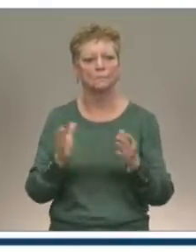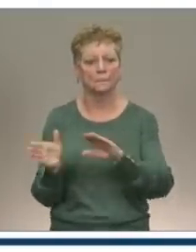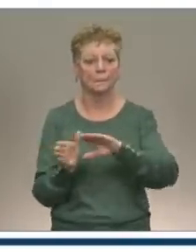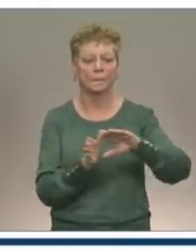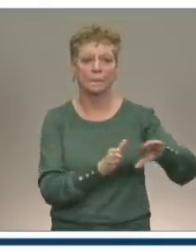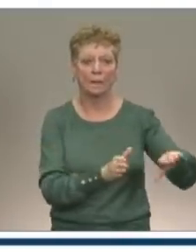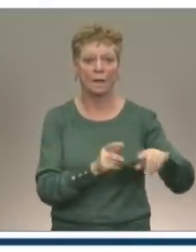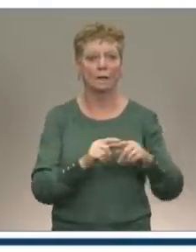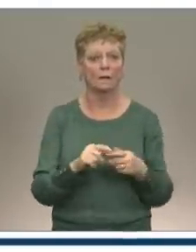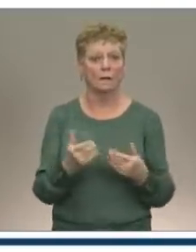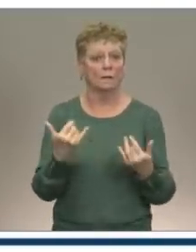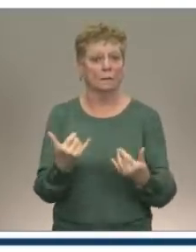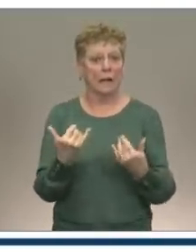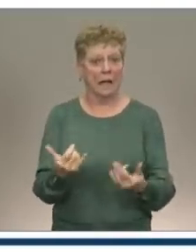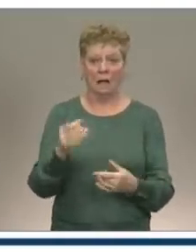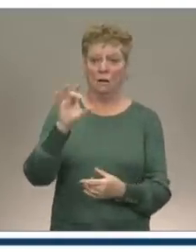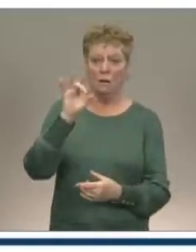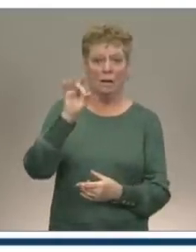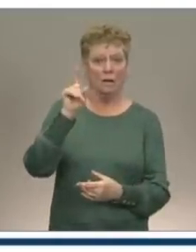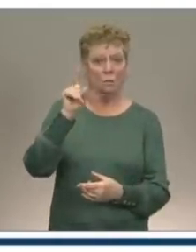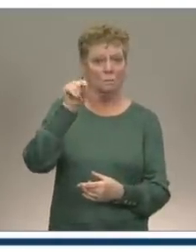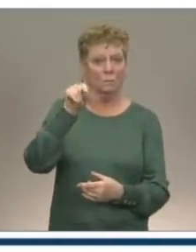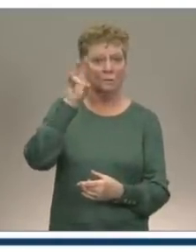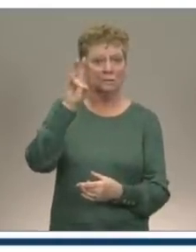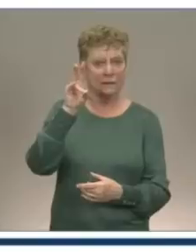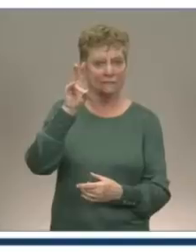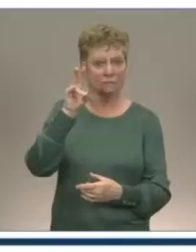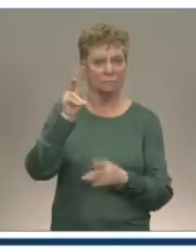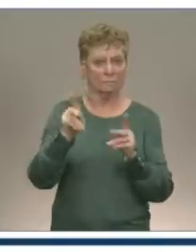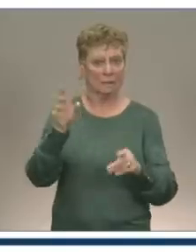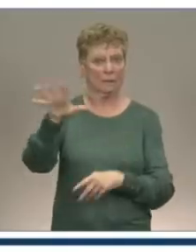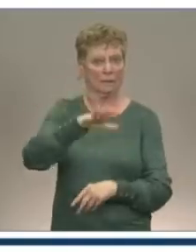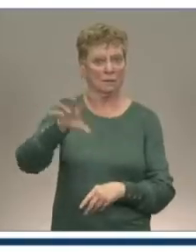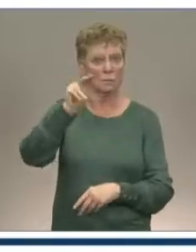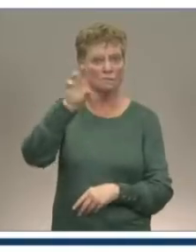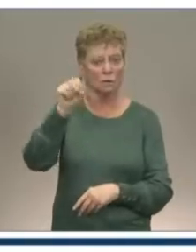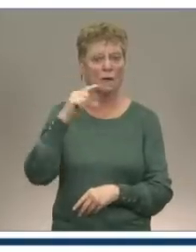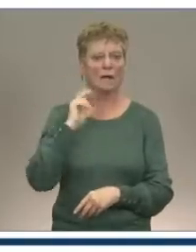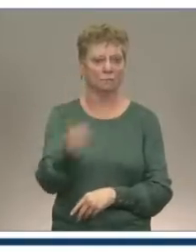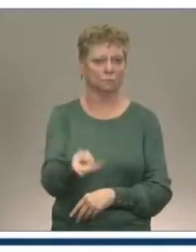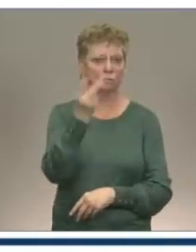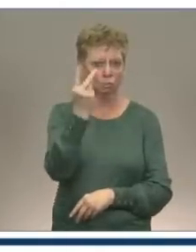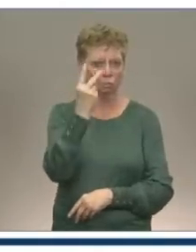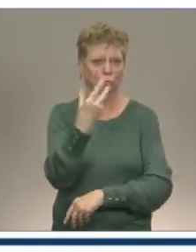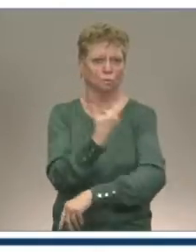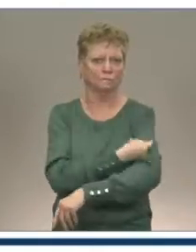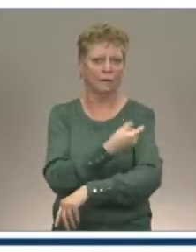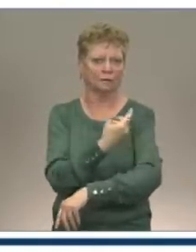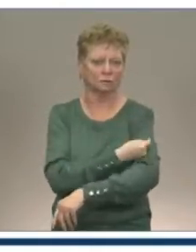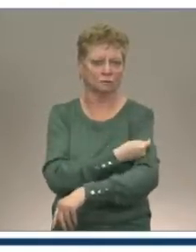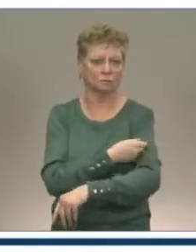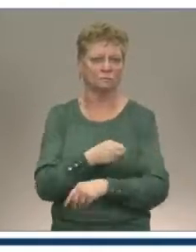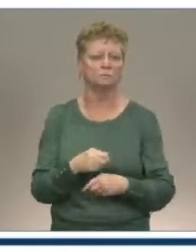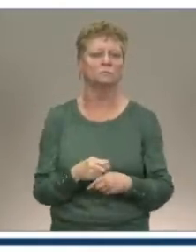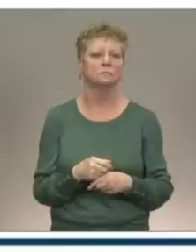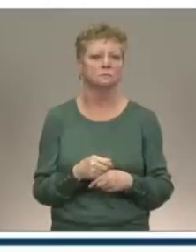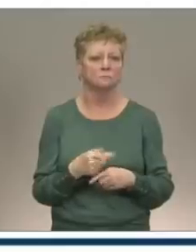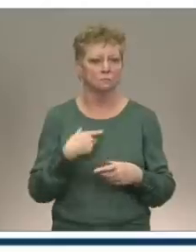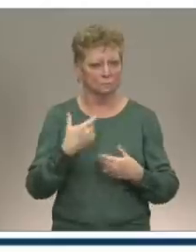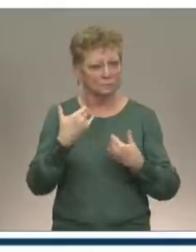today 81.7 of nova scotians are fully vaccinated and as we continue rolling vaccines rolling out